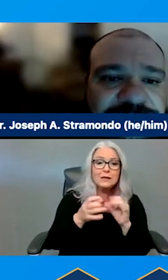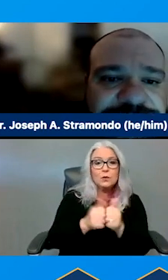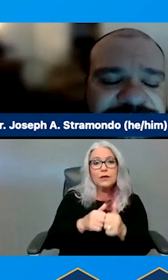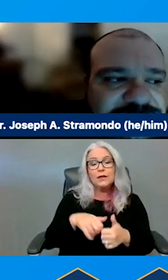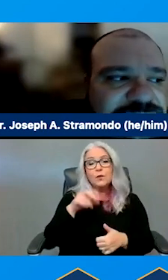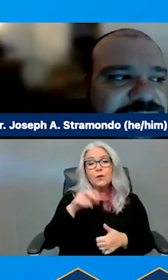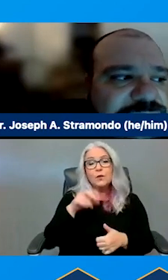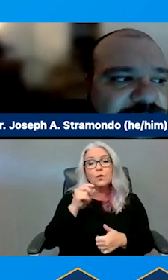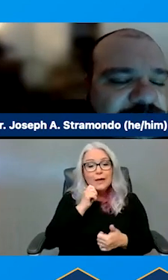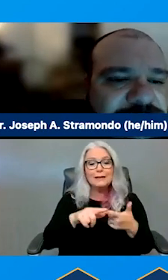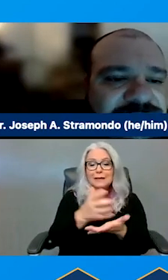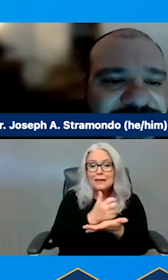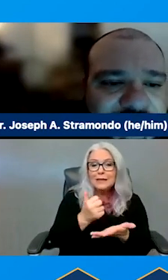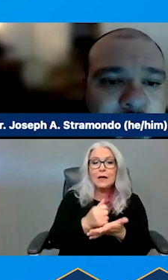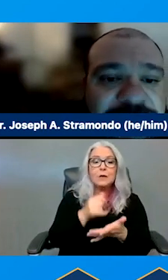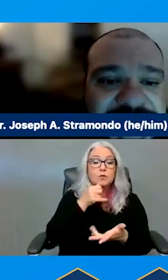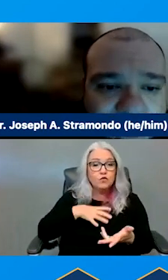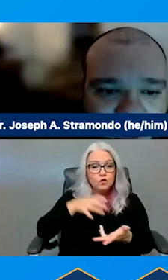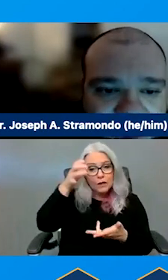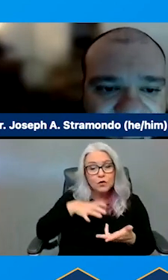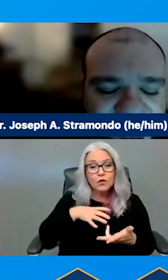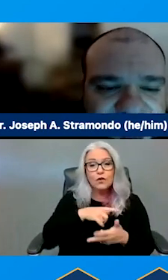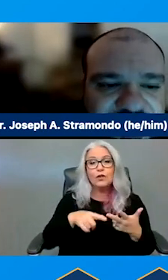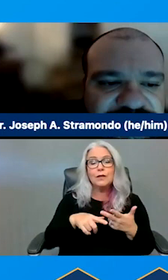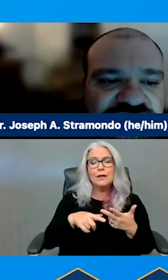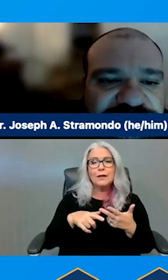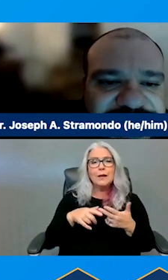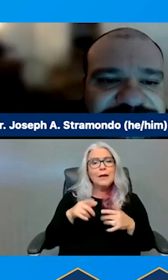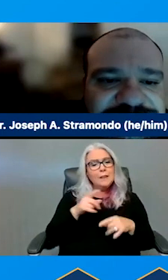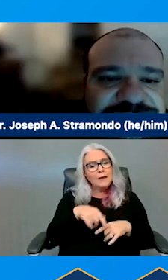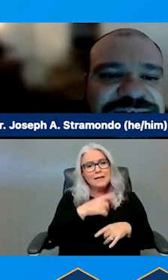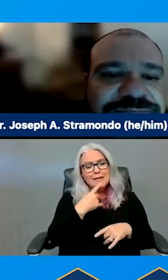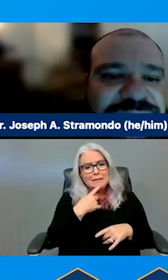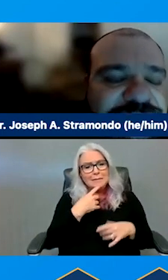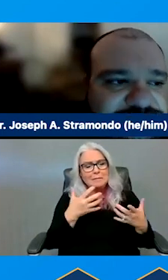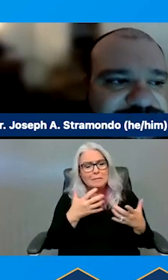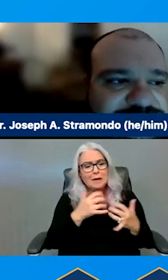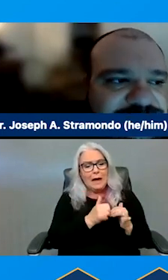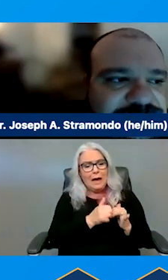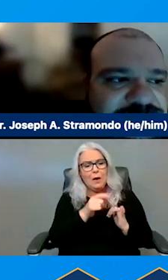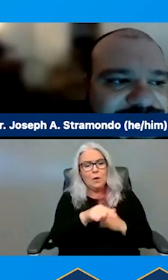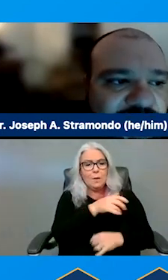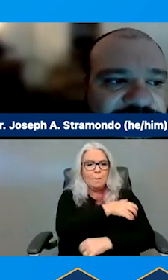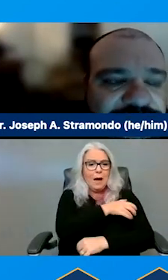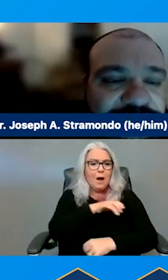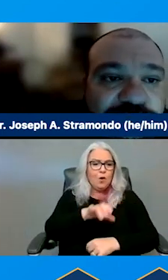so on. And they talk about how power creates these disparities